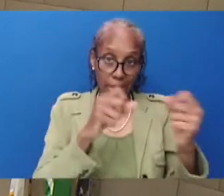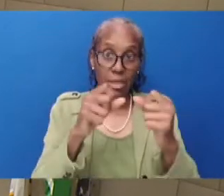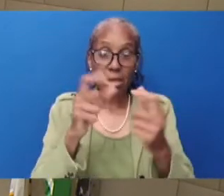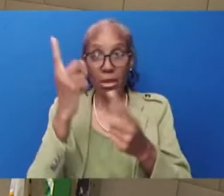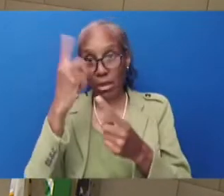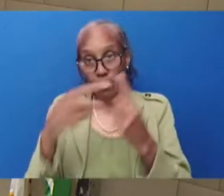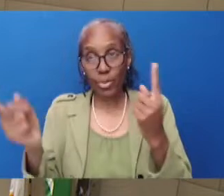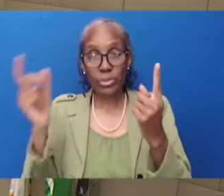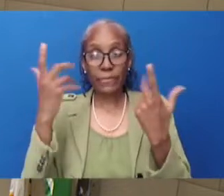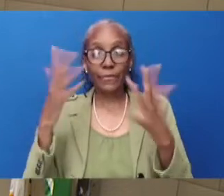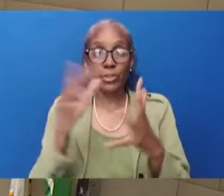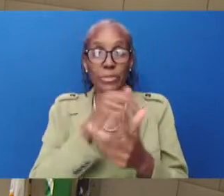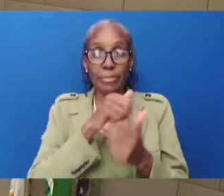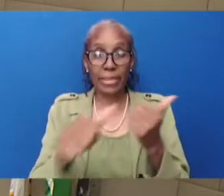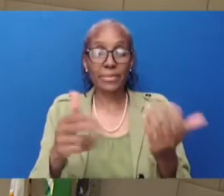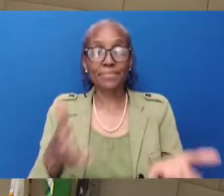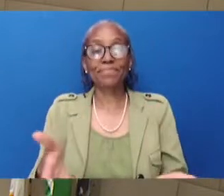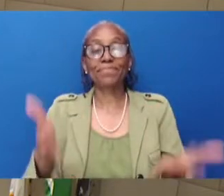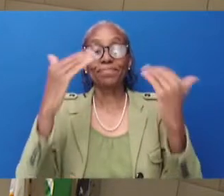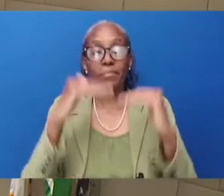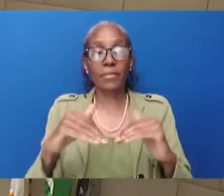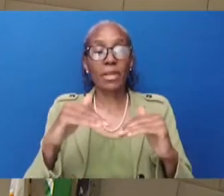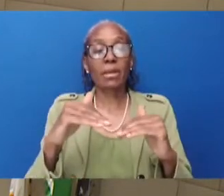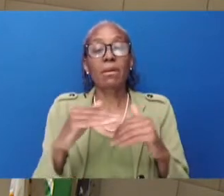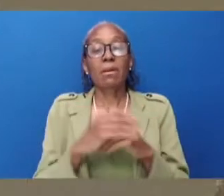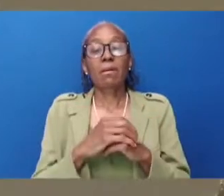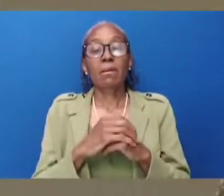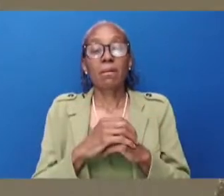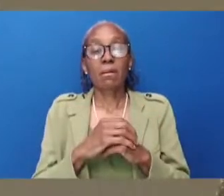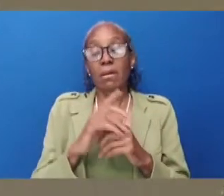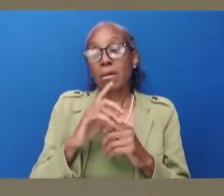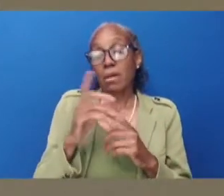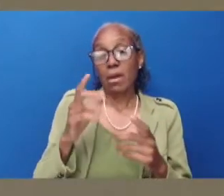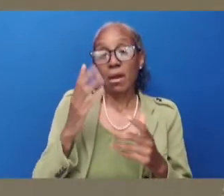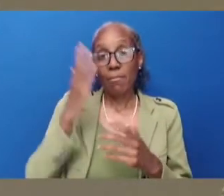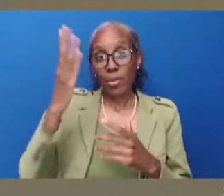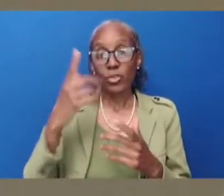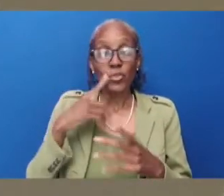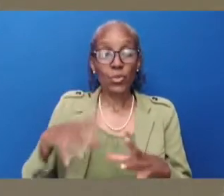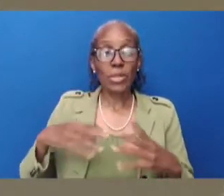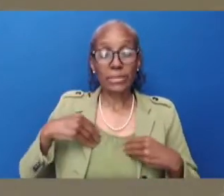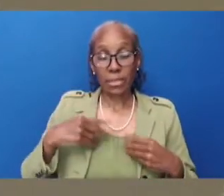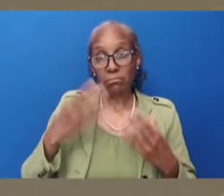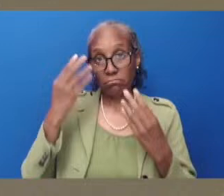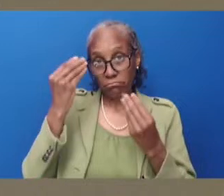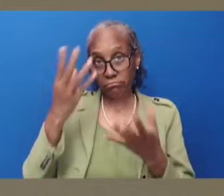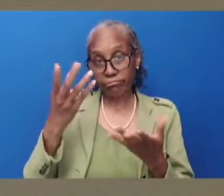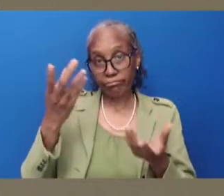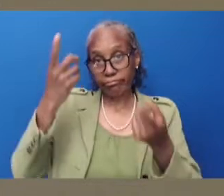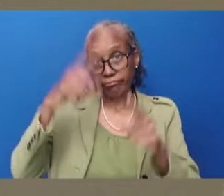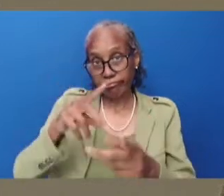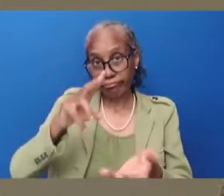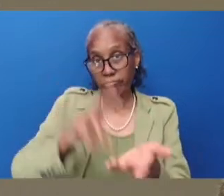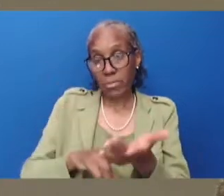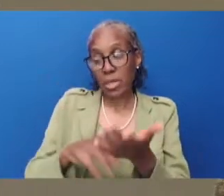ALL THOSE IN FAVOR, SAY AYE? AYE.